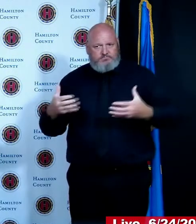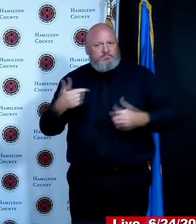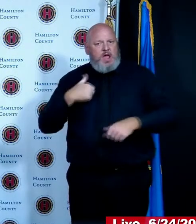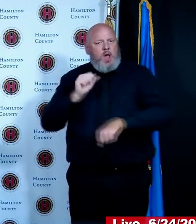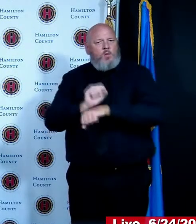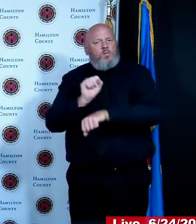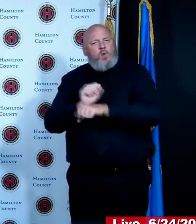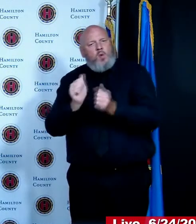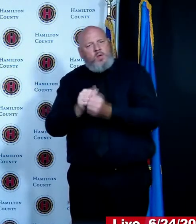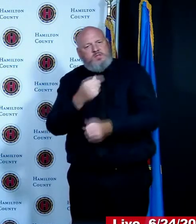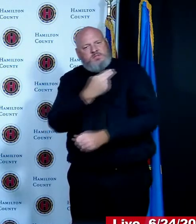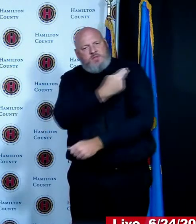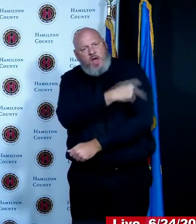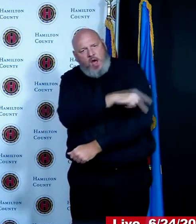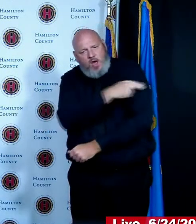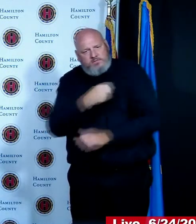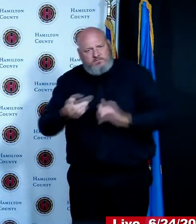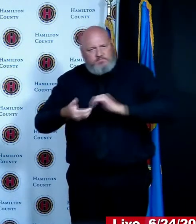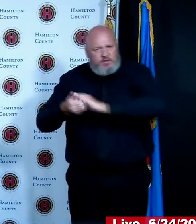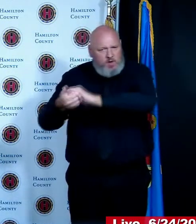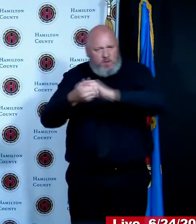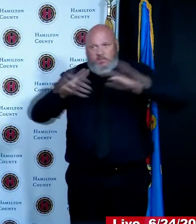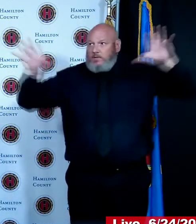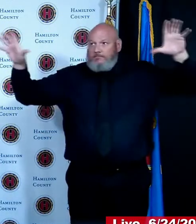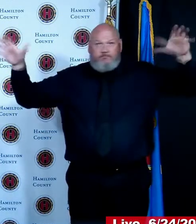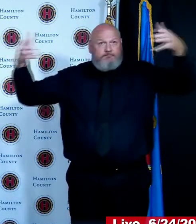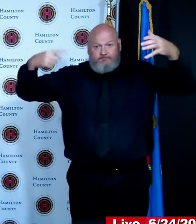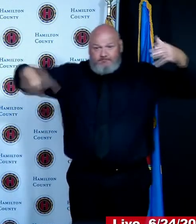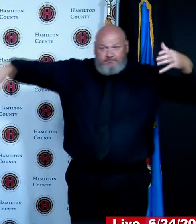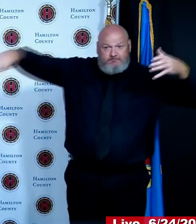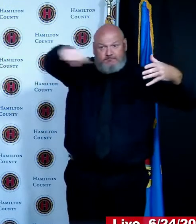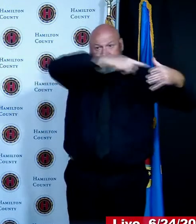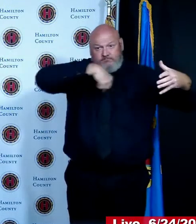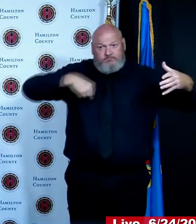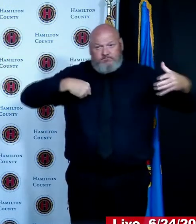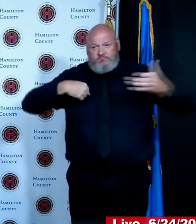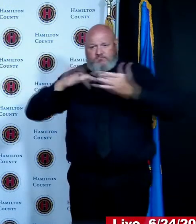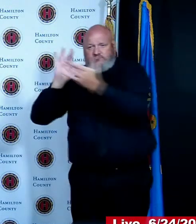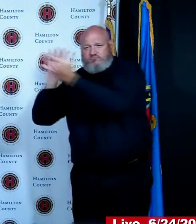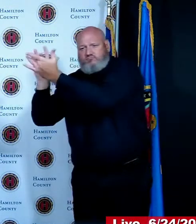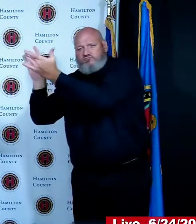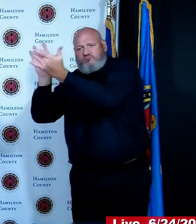Cincinnati we bring together those that provide care pay for care and receive